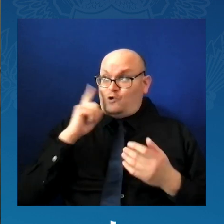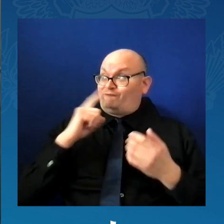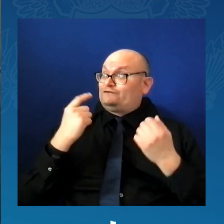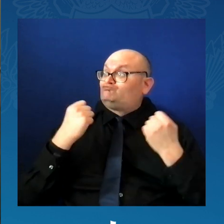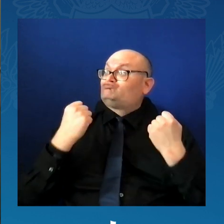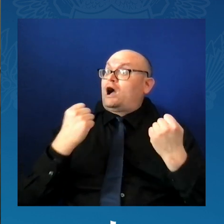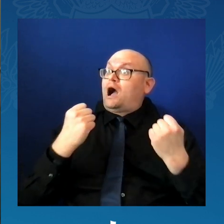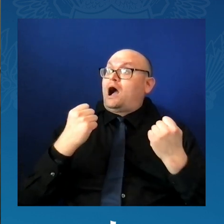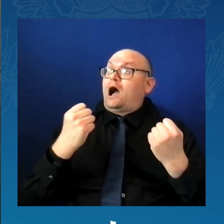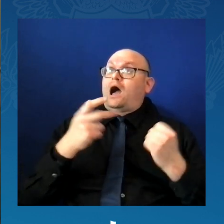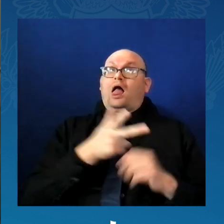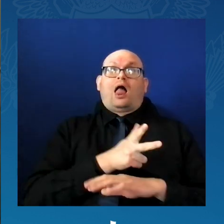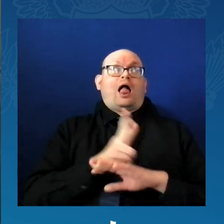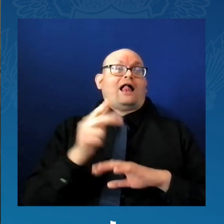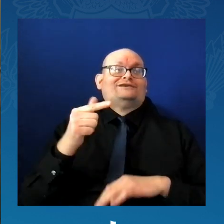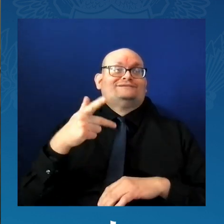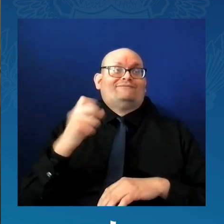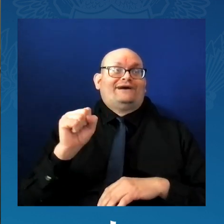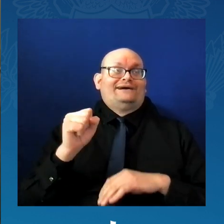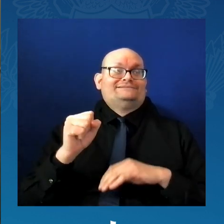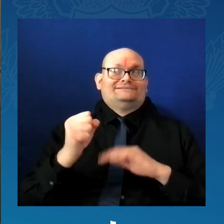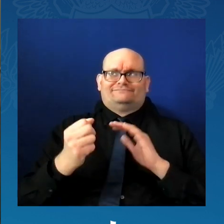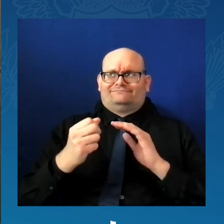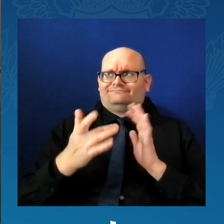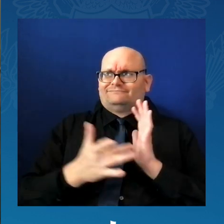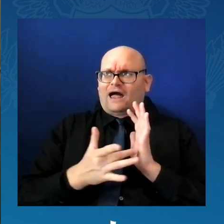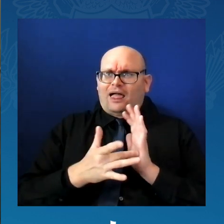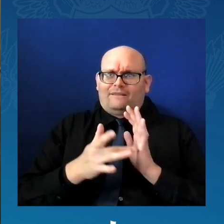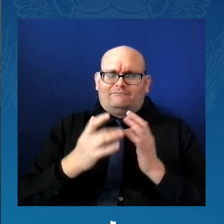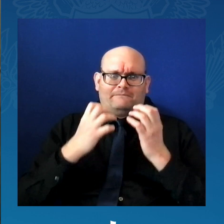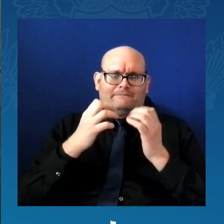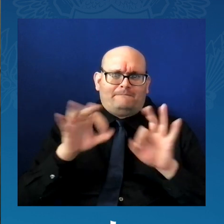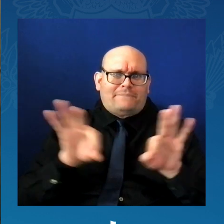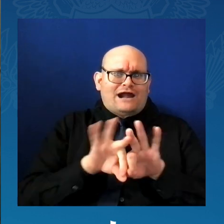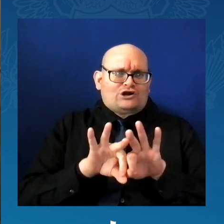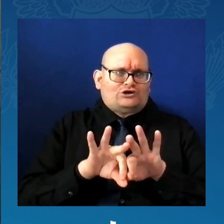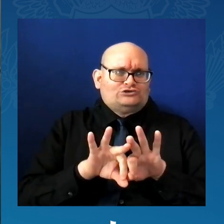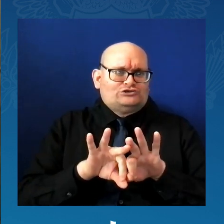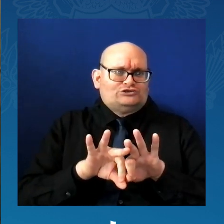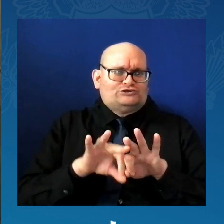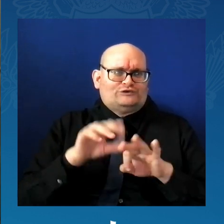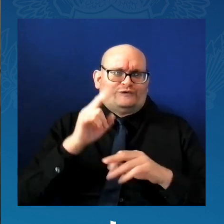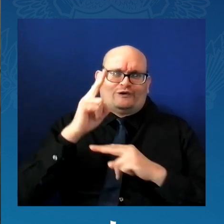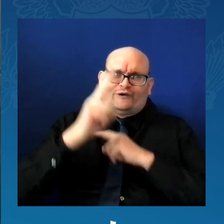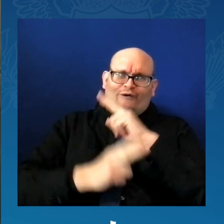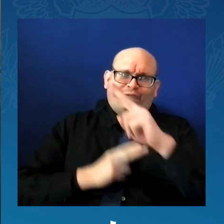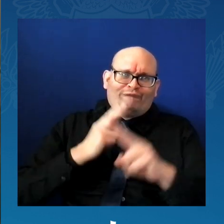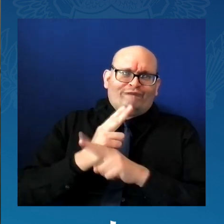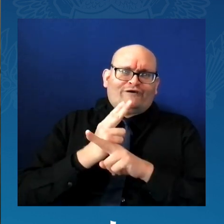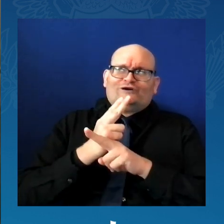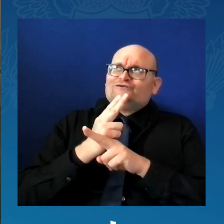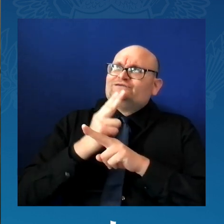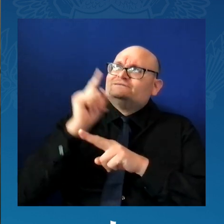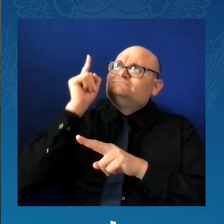And the universe is the future. There's no limit as to what we're going to see.